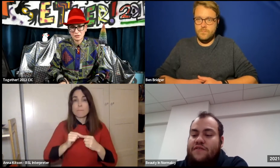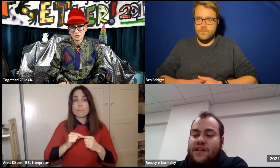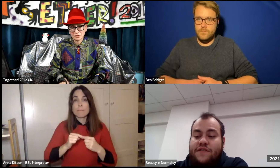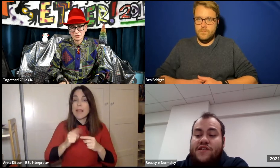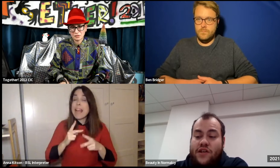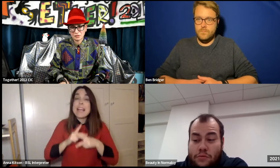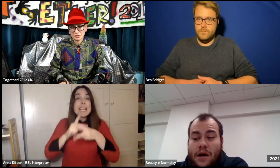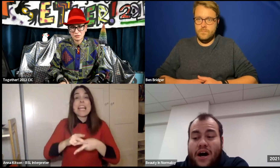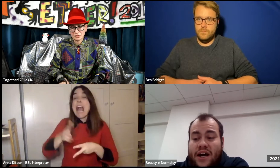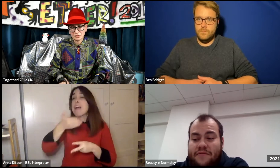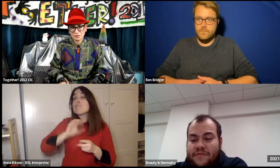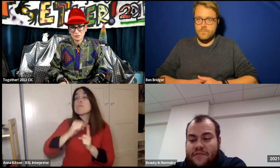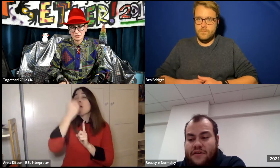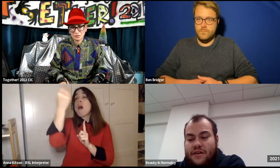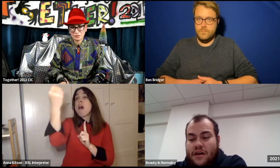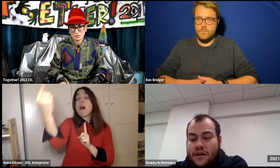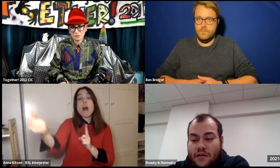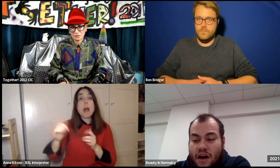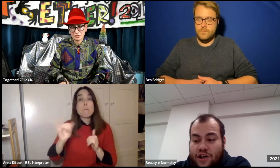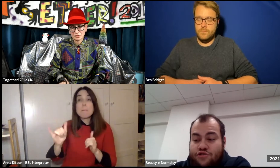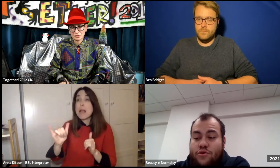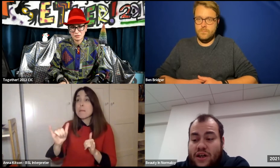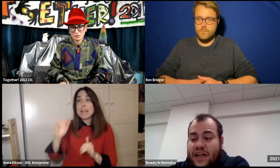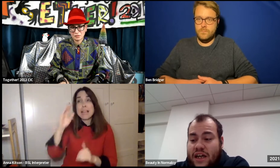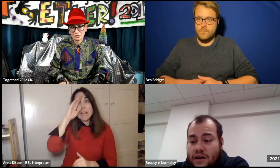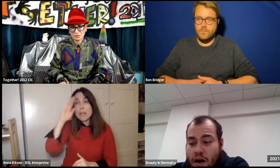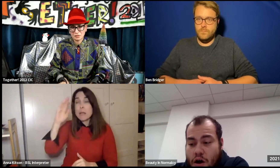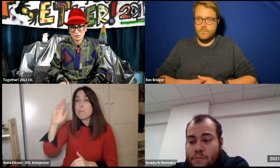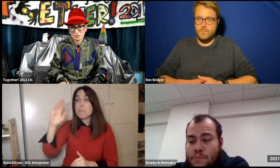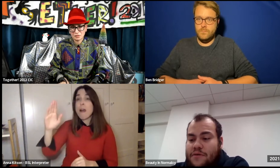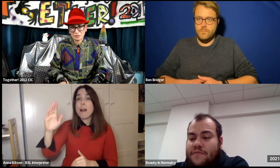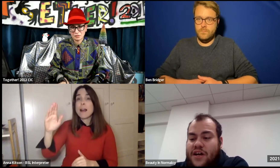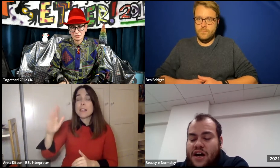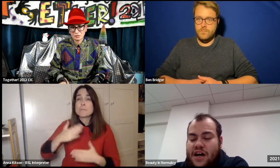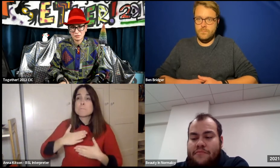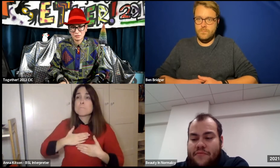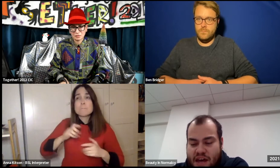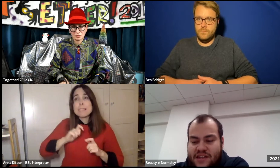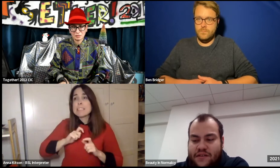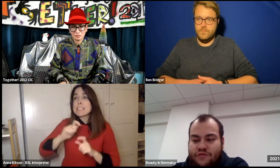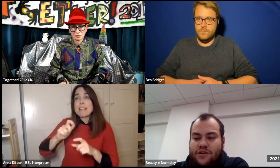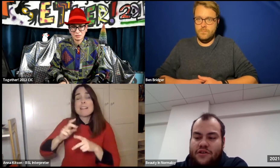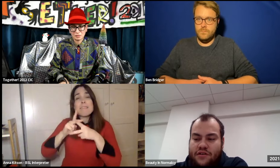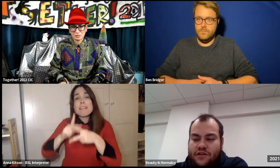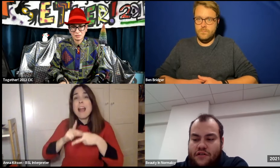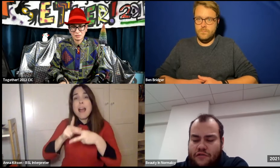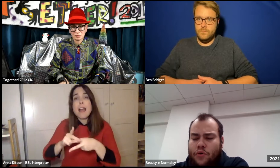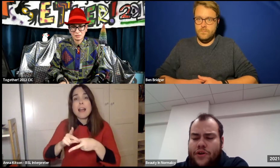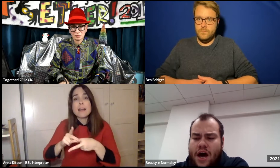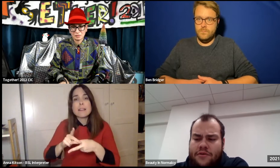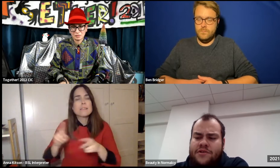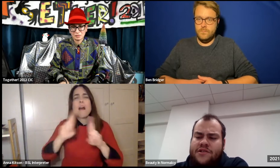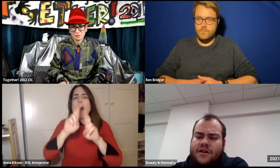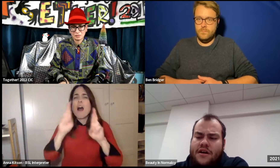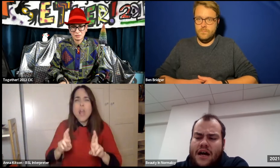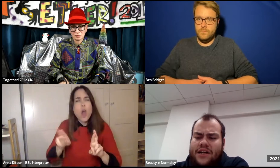From all the others and cherishes your heart and soul, your mind